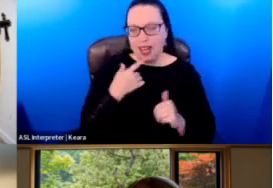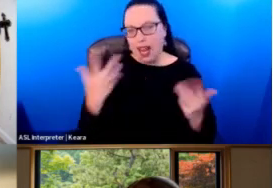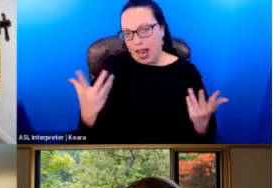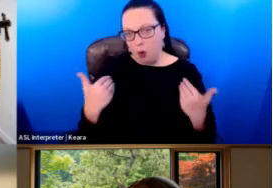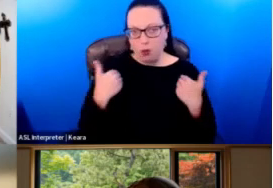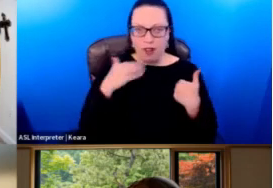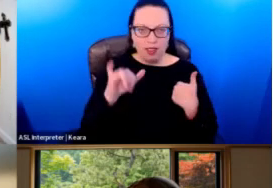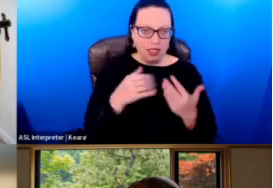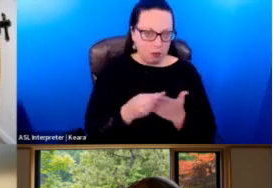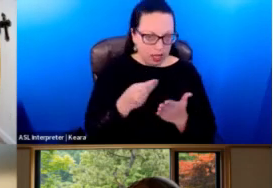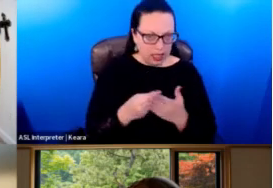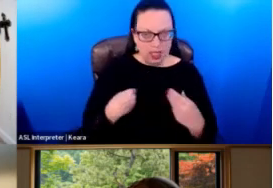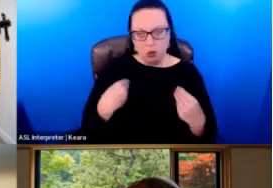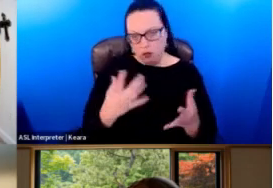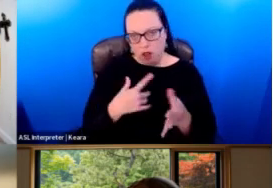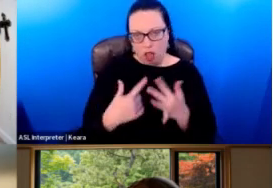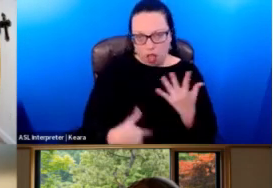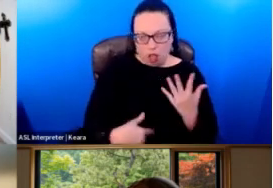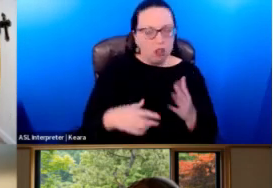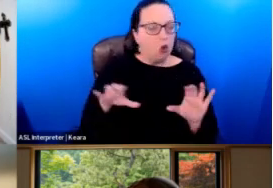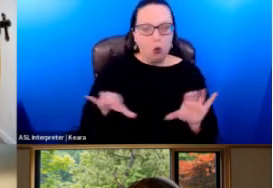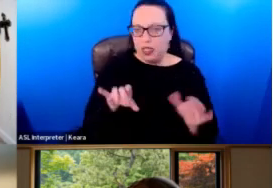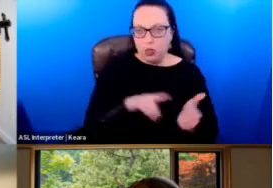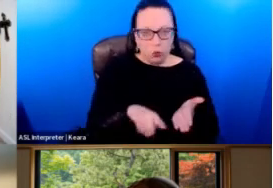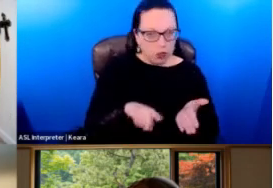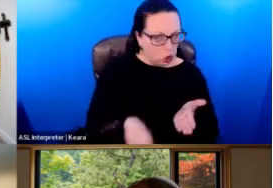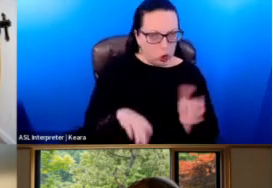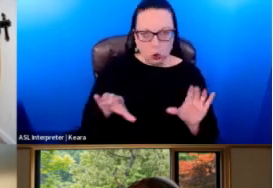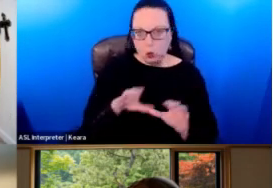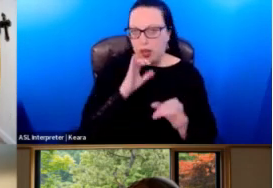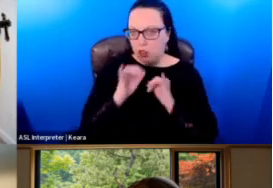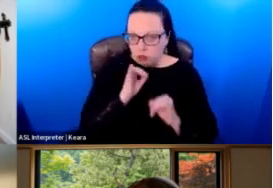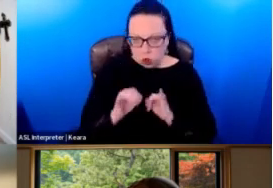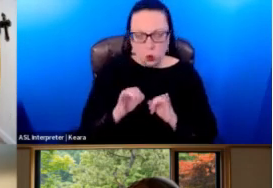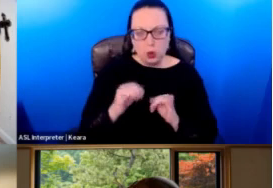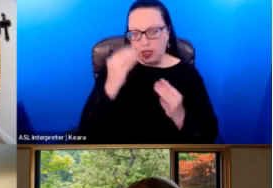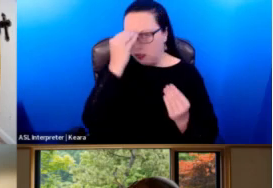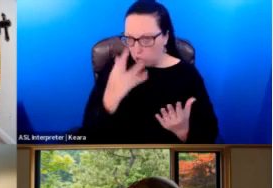array of technical assistance that we provide. We provide National Community of Practice